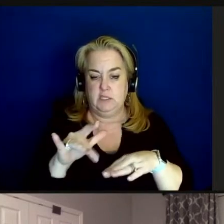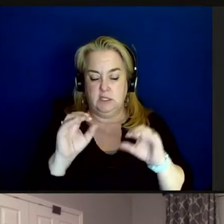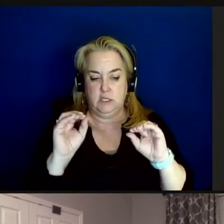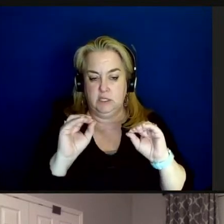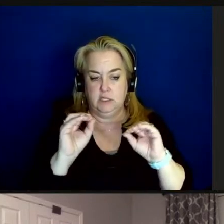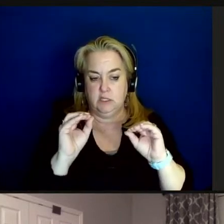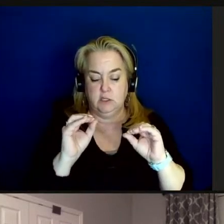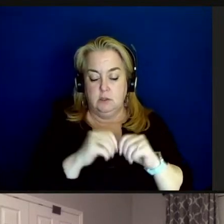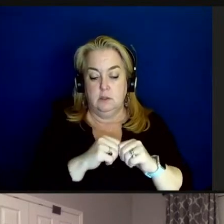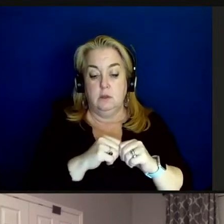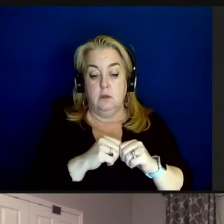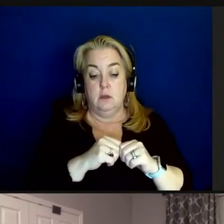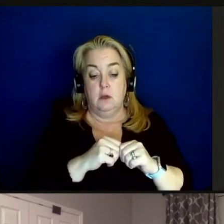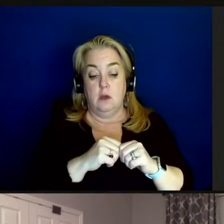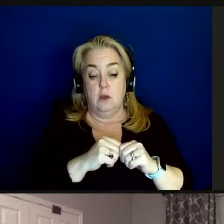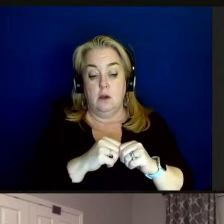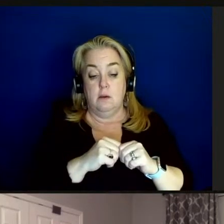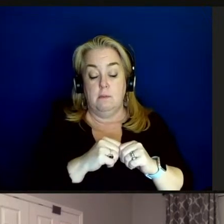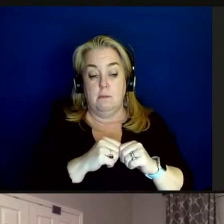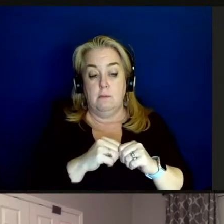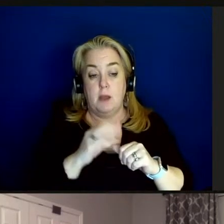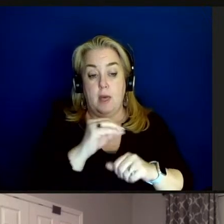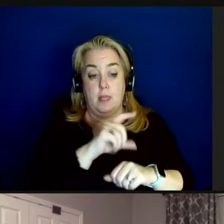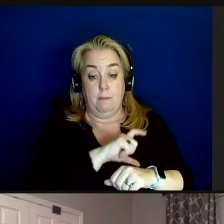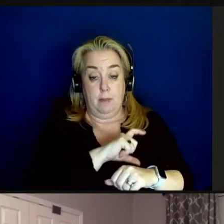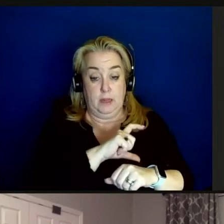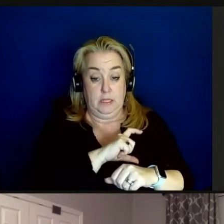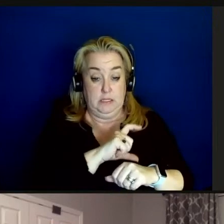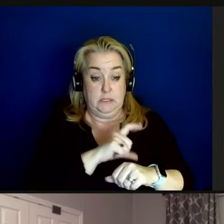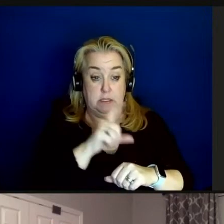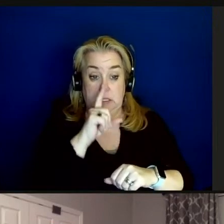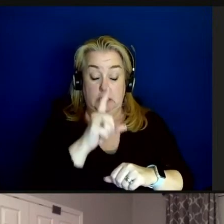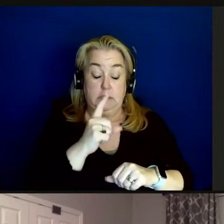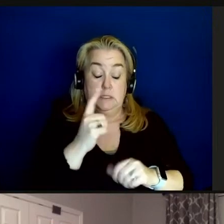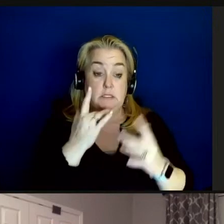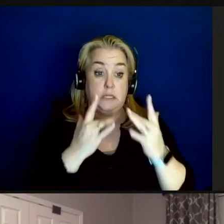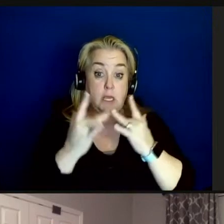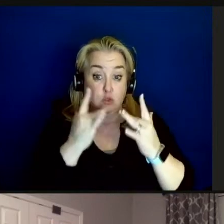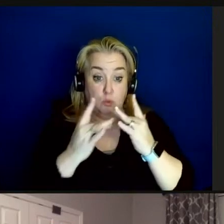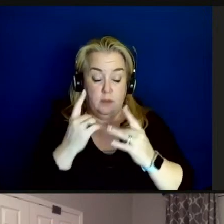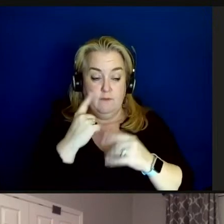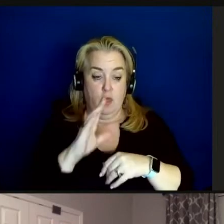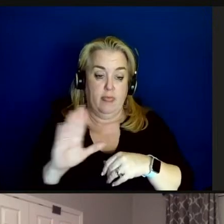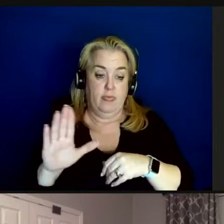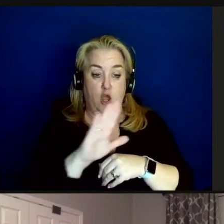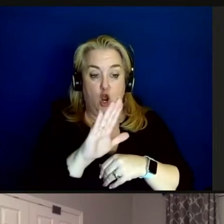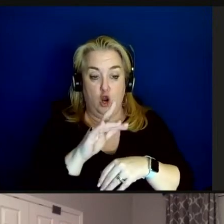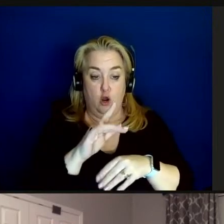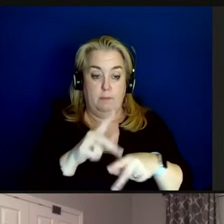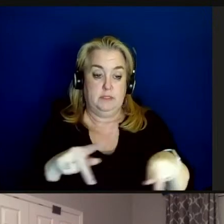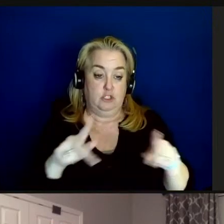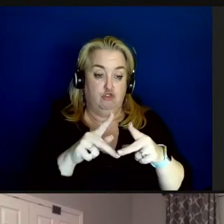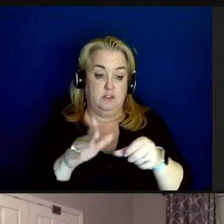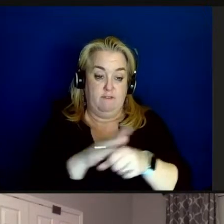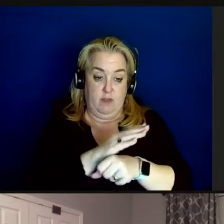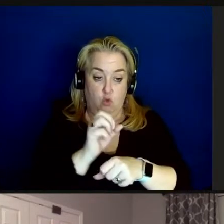SINGLE ONE OF THEM FILLED. SO WE'RE NOT WE'RE NOT SEEING A